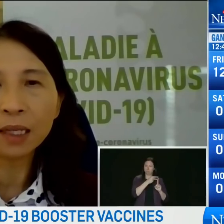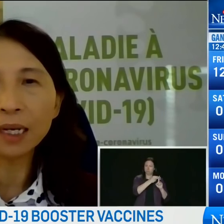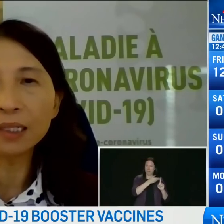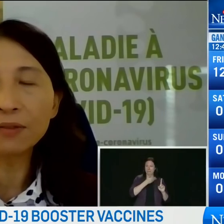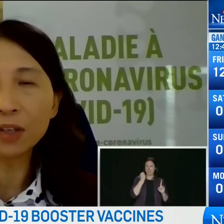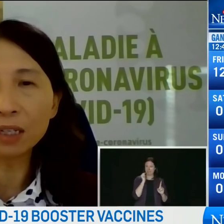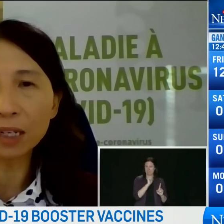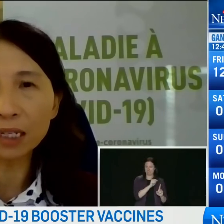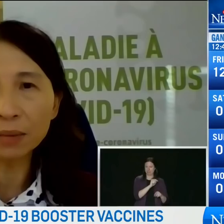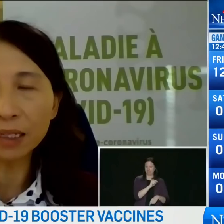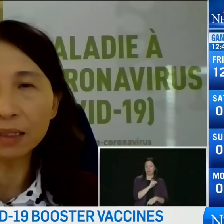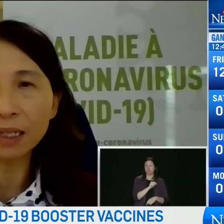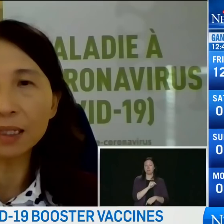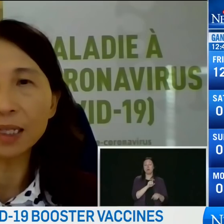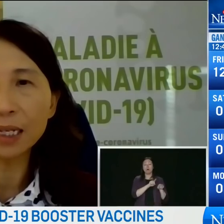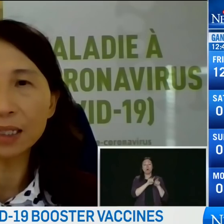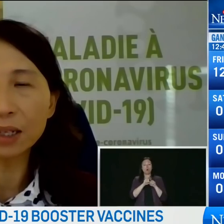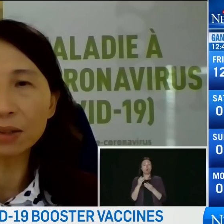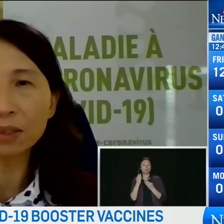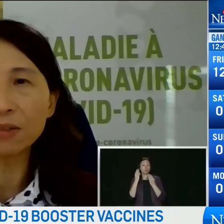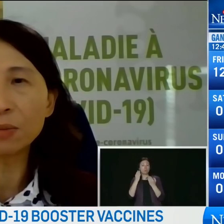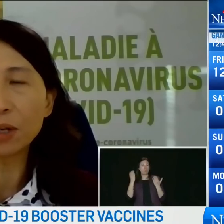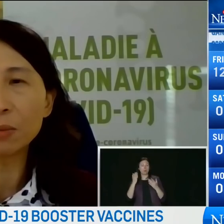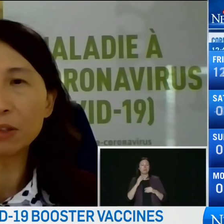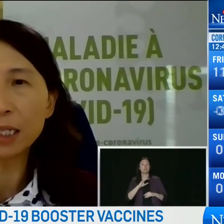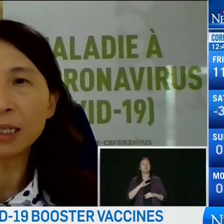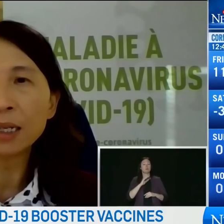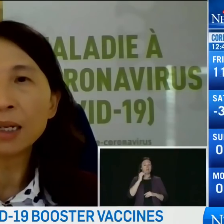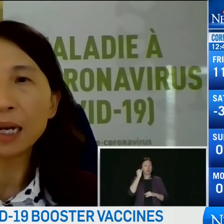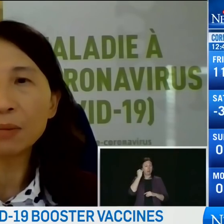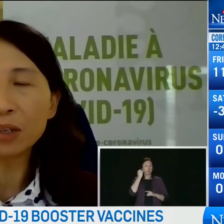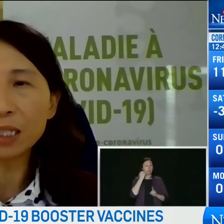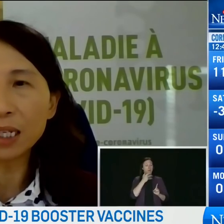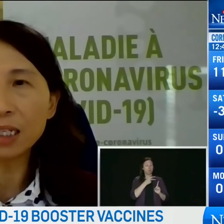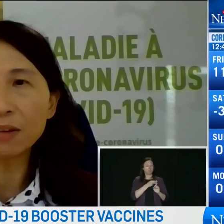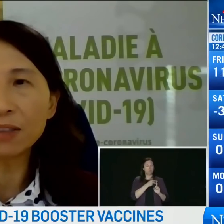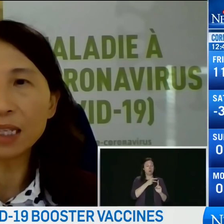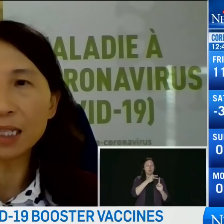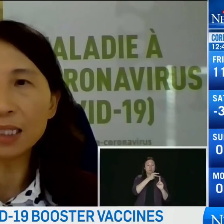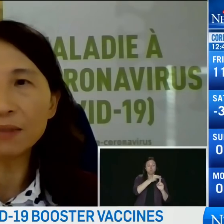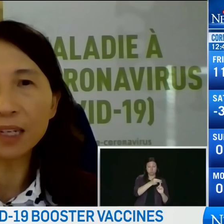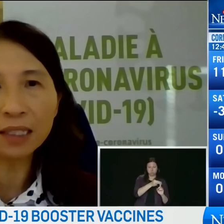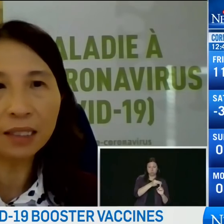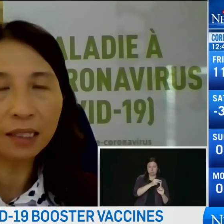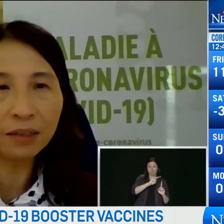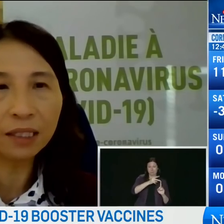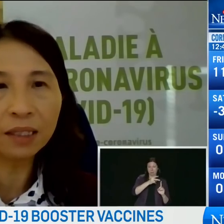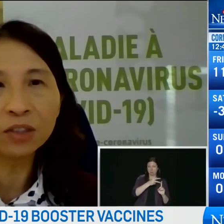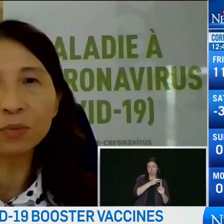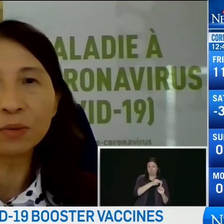COMINARTY VACCINE IS PREFERRED TO START OR COMPLETE A PRIMARY VACCINE SERIES.